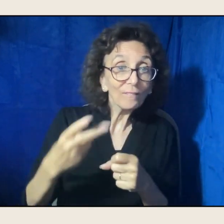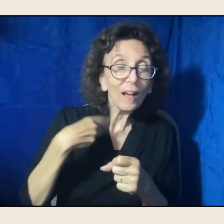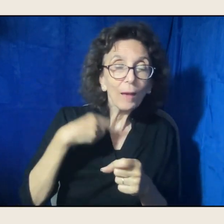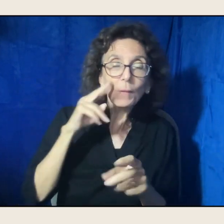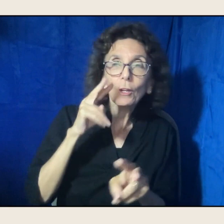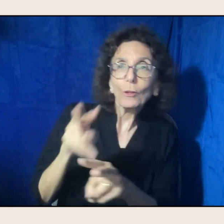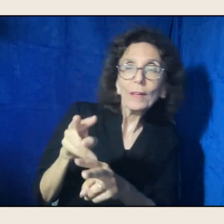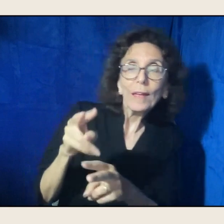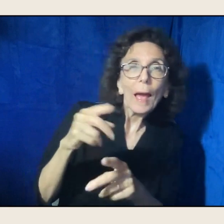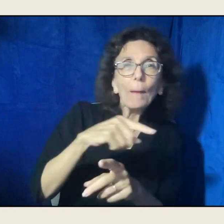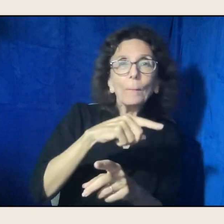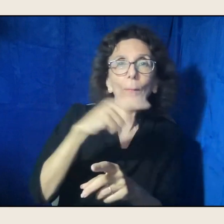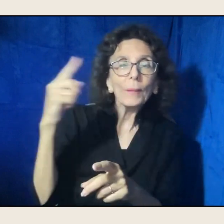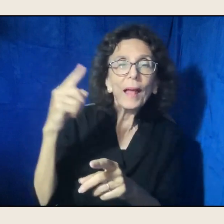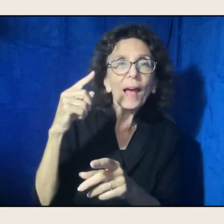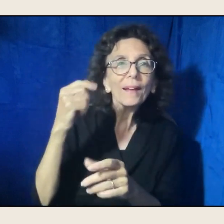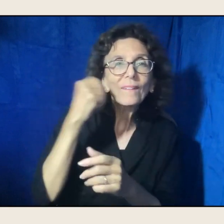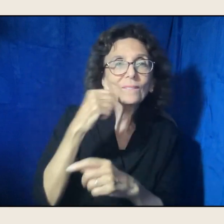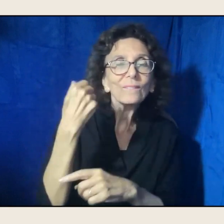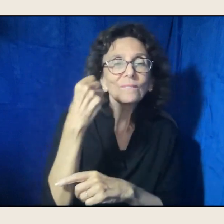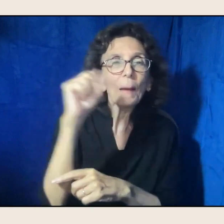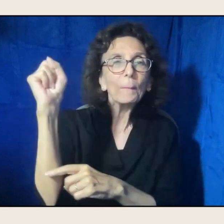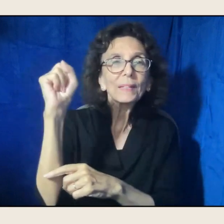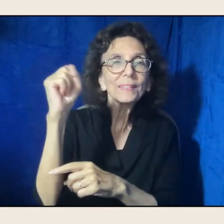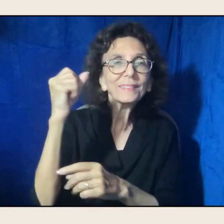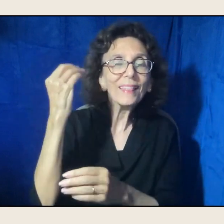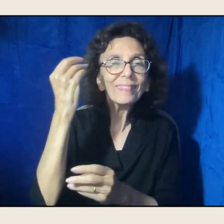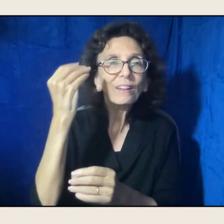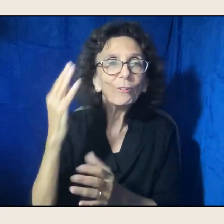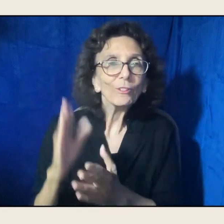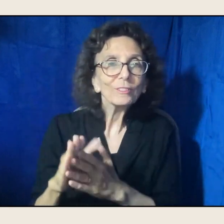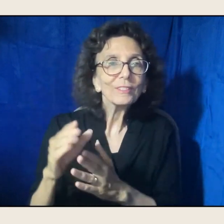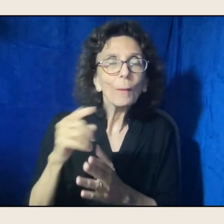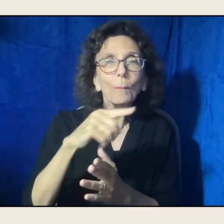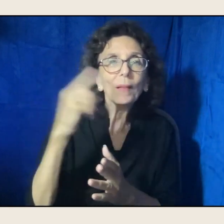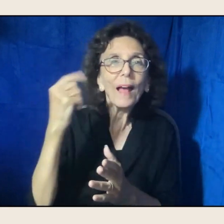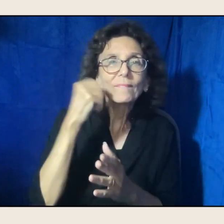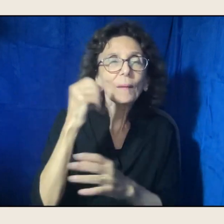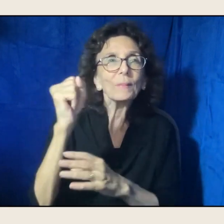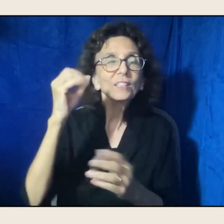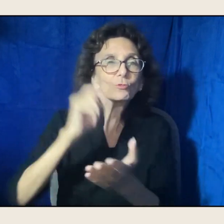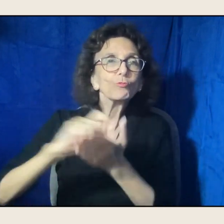and writers around ideas of not only communities of care,